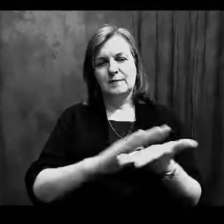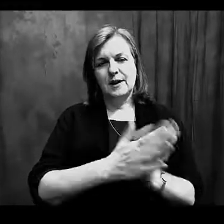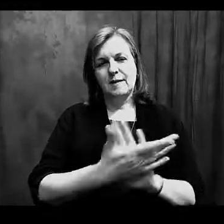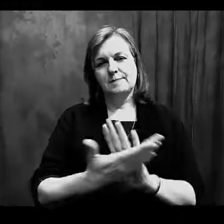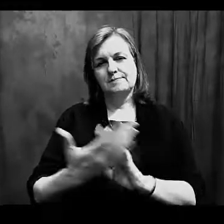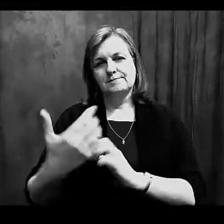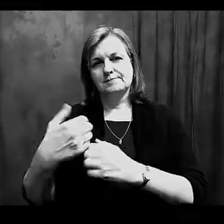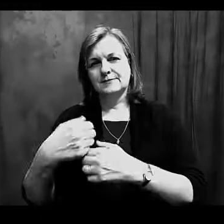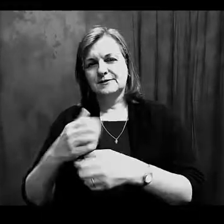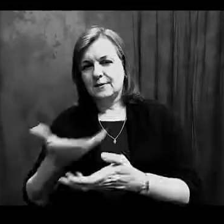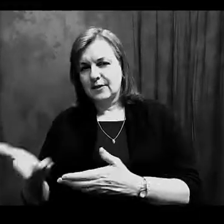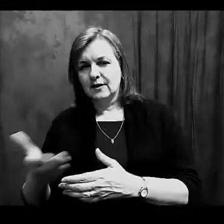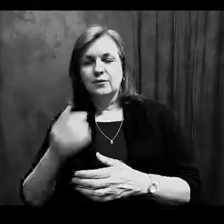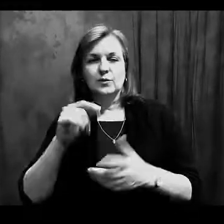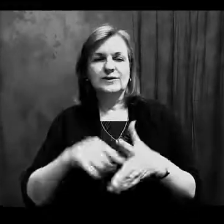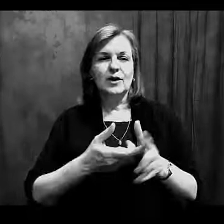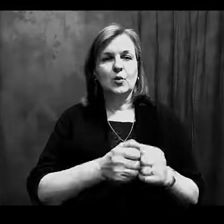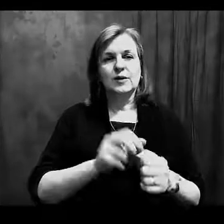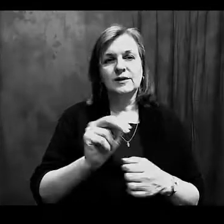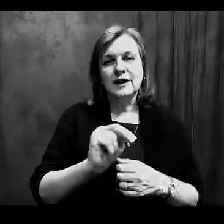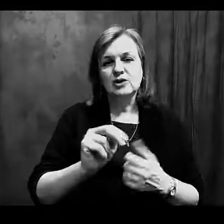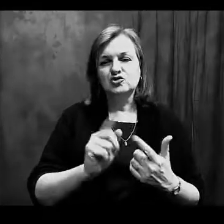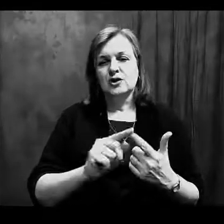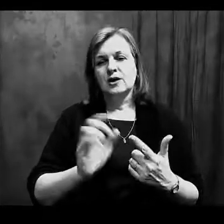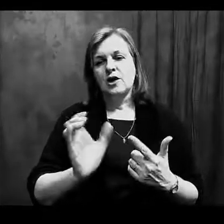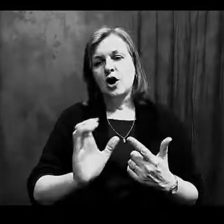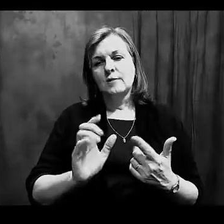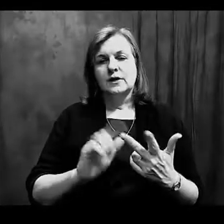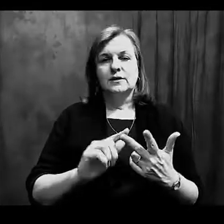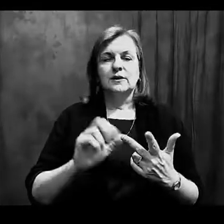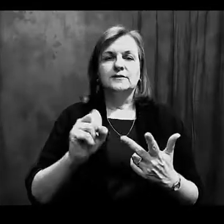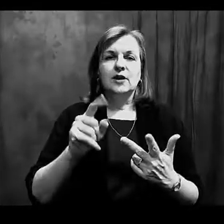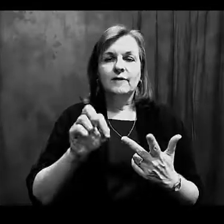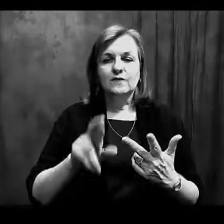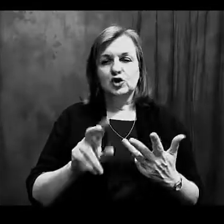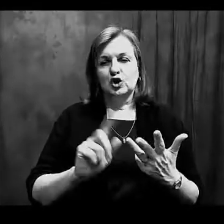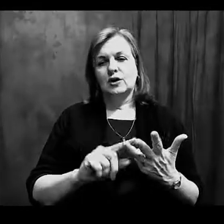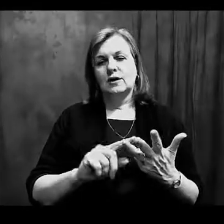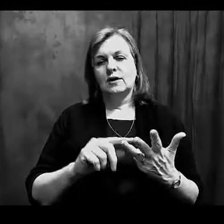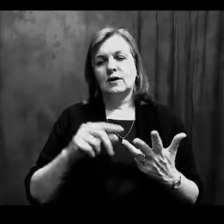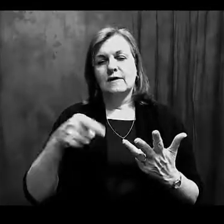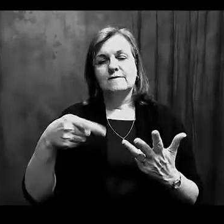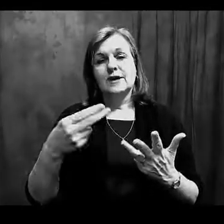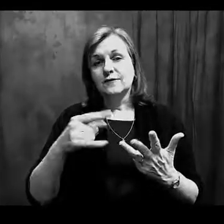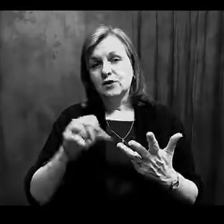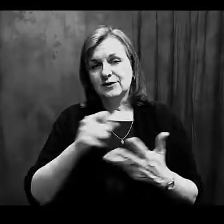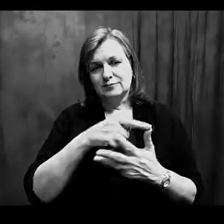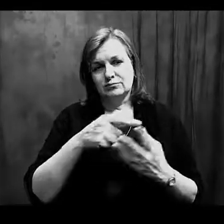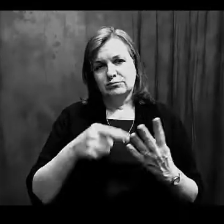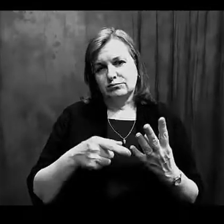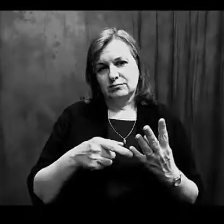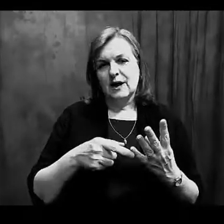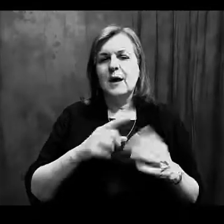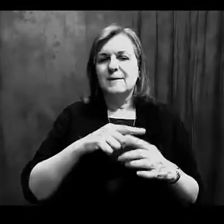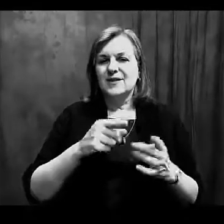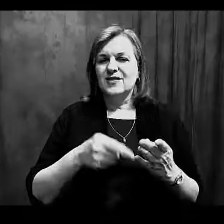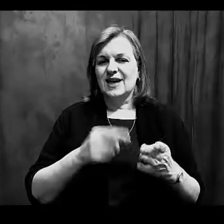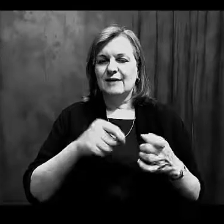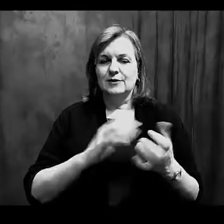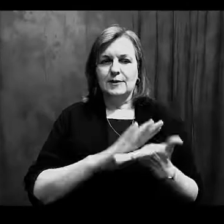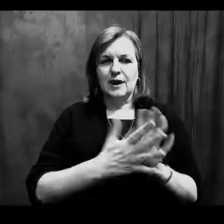so we can start out with things like nitrogen and carbon and sulfur and phosphorus available but they have to actually synthesize